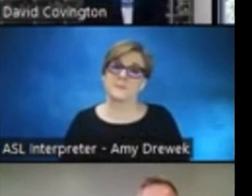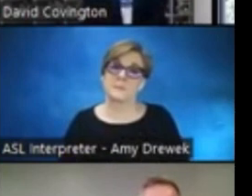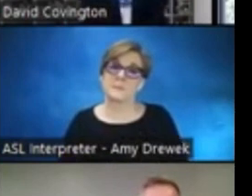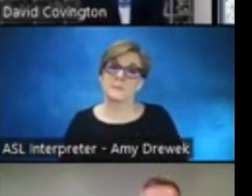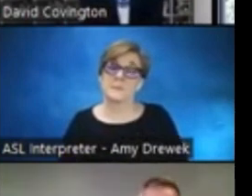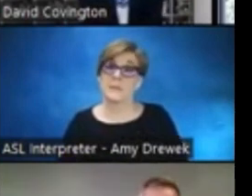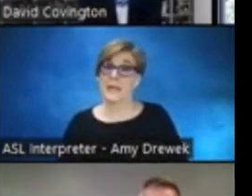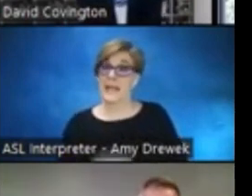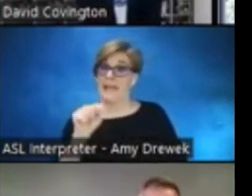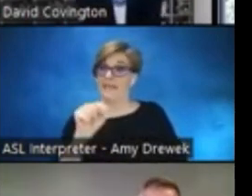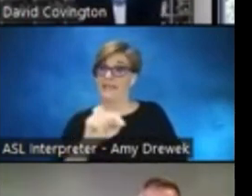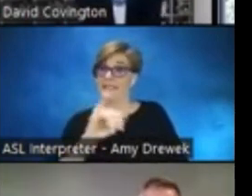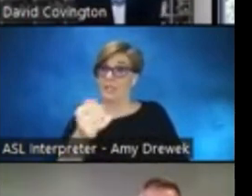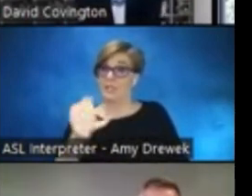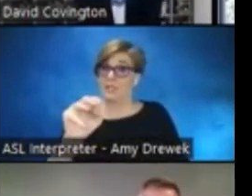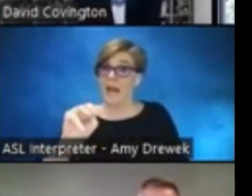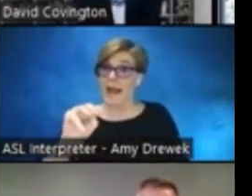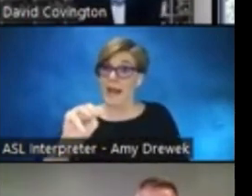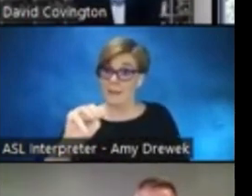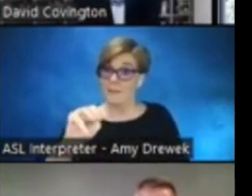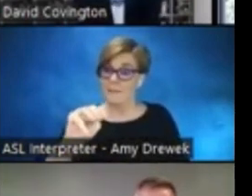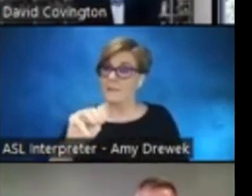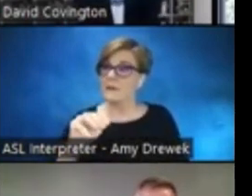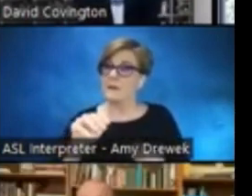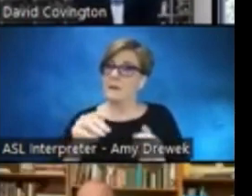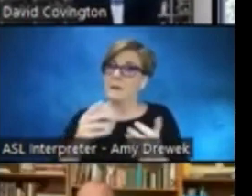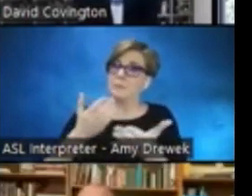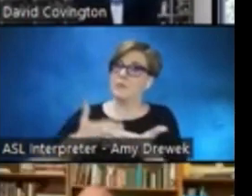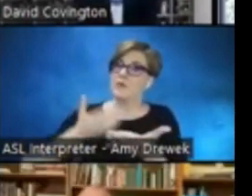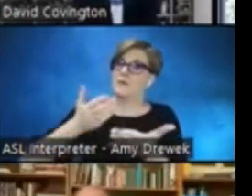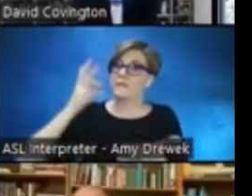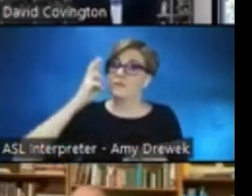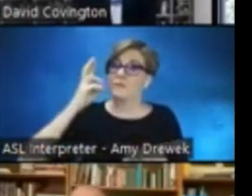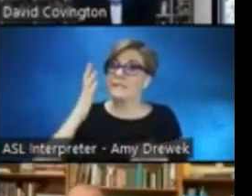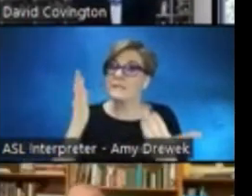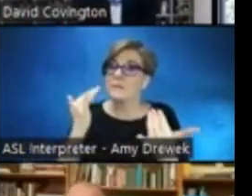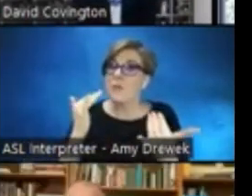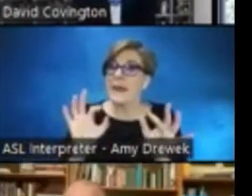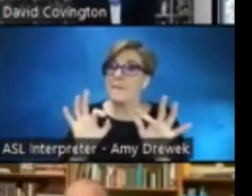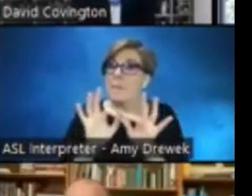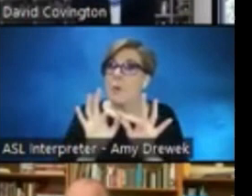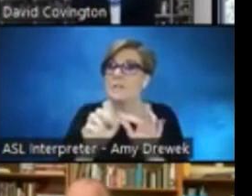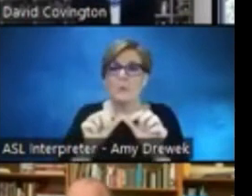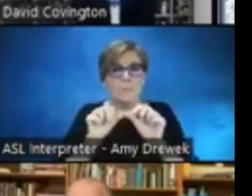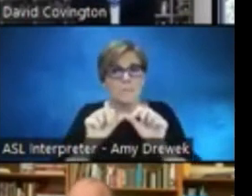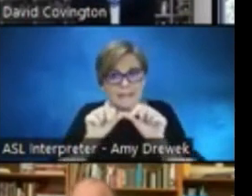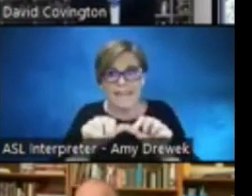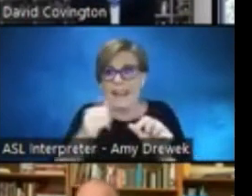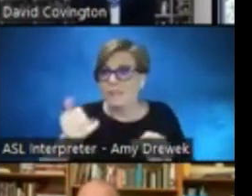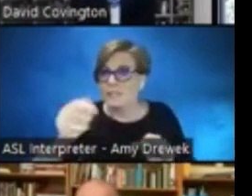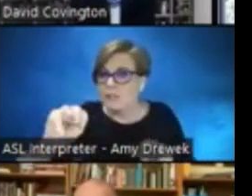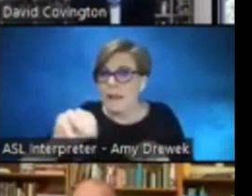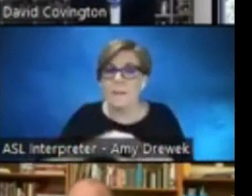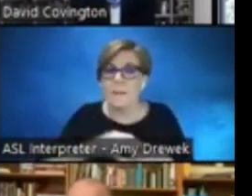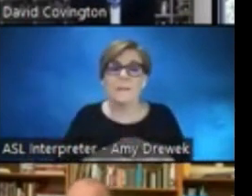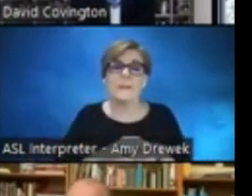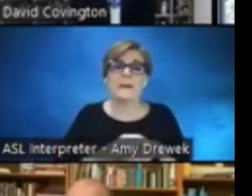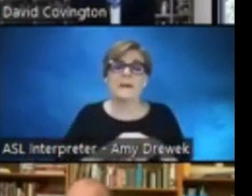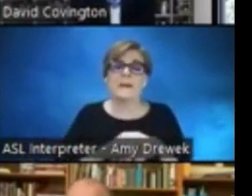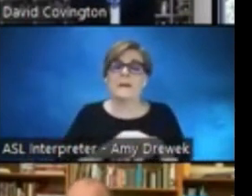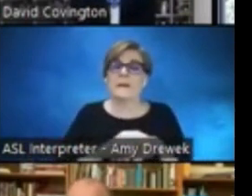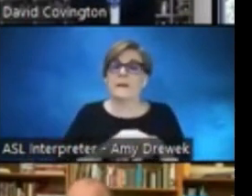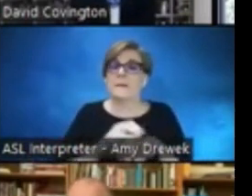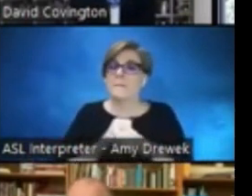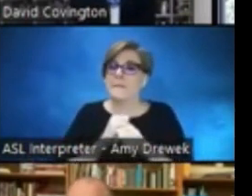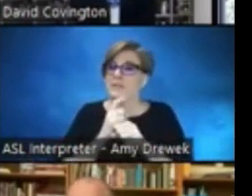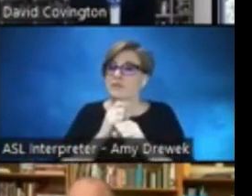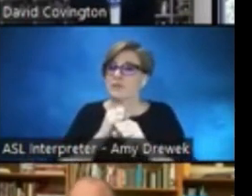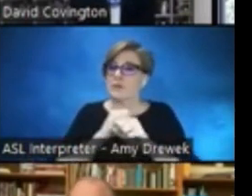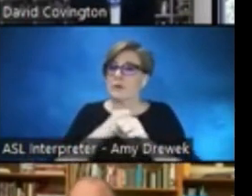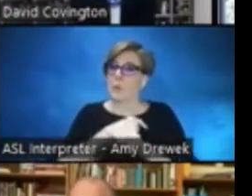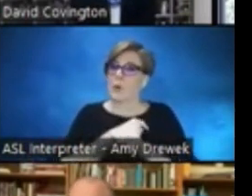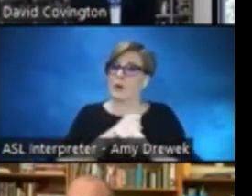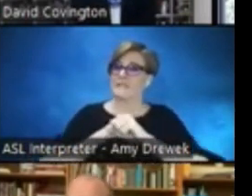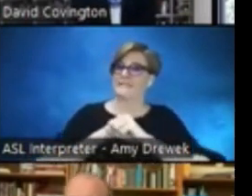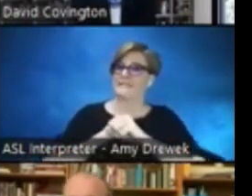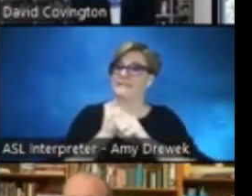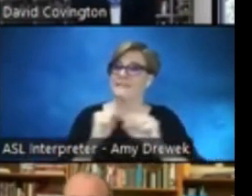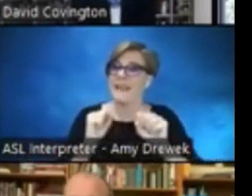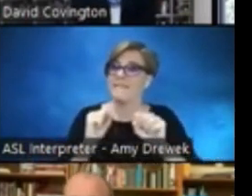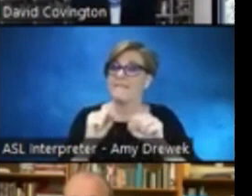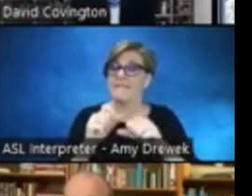YES, I FELT REALLY BAD LAST WEEK THAT SOME PEOPLE MAY HAVE